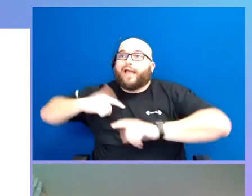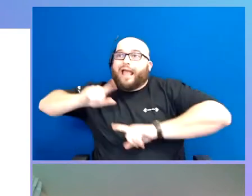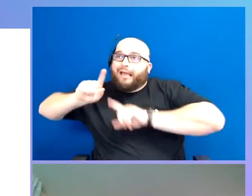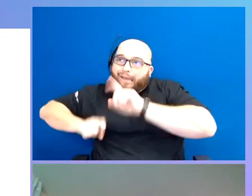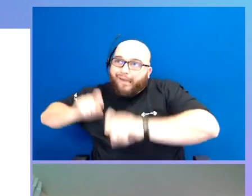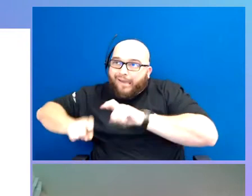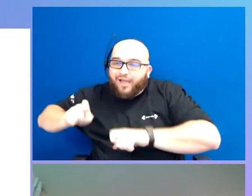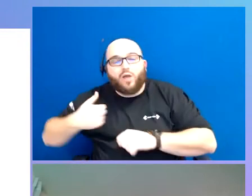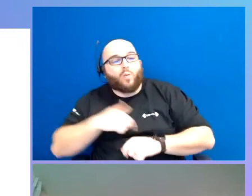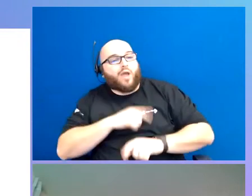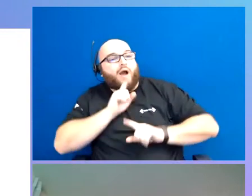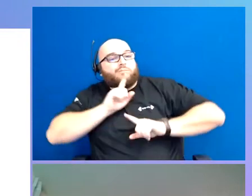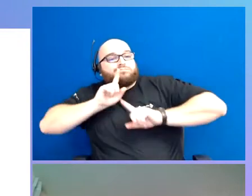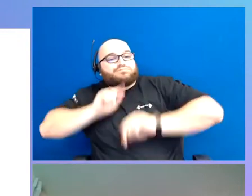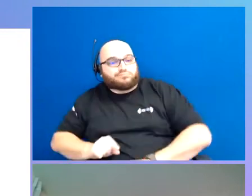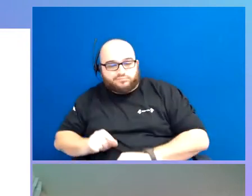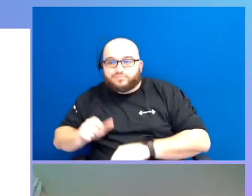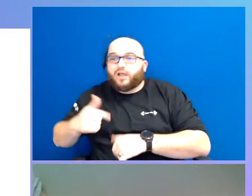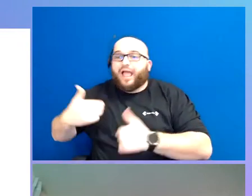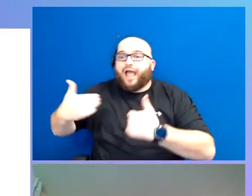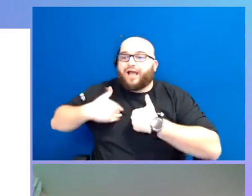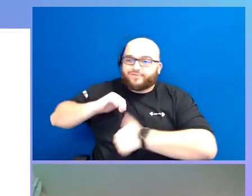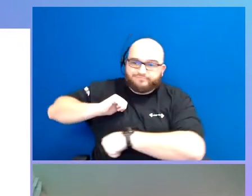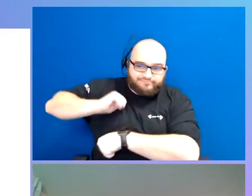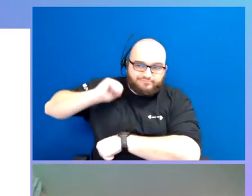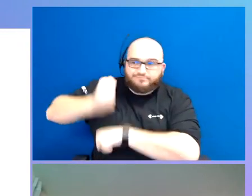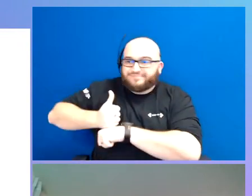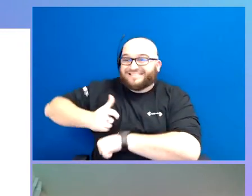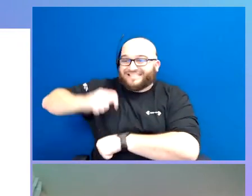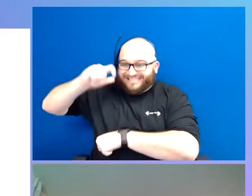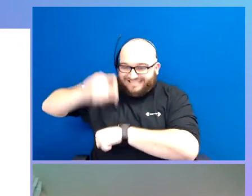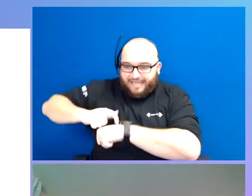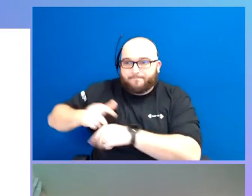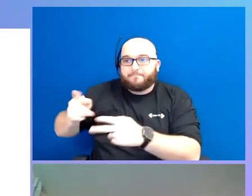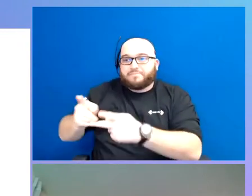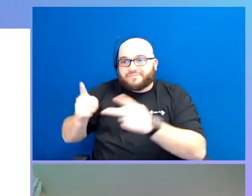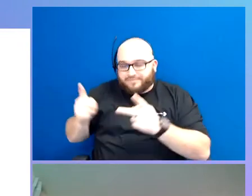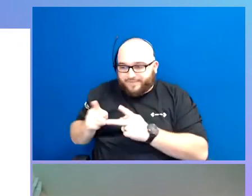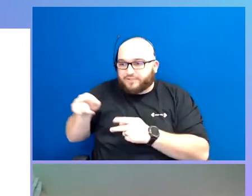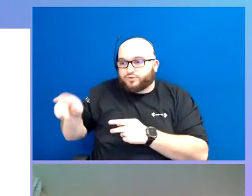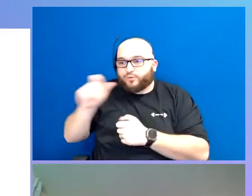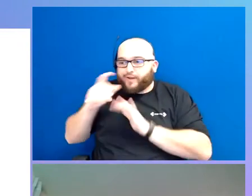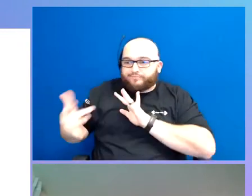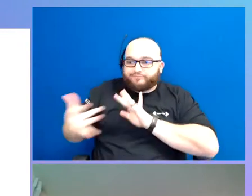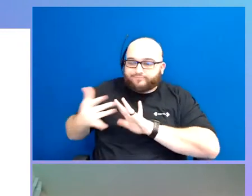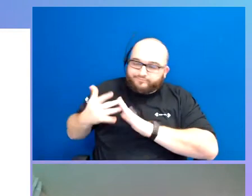answered. Uh, these are this is a dedicated space and time. Um,